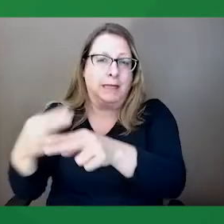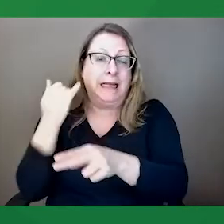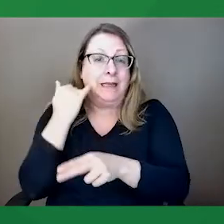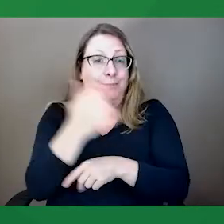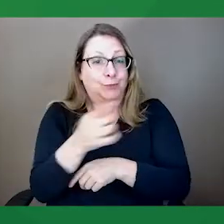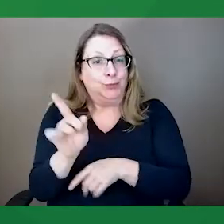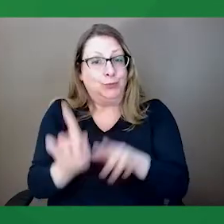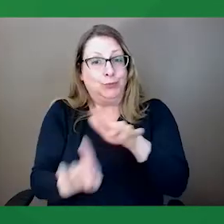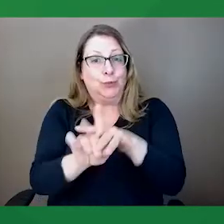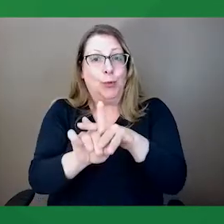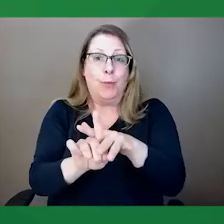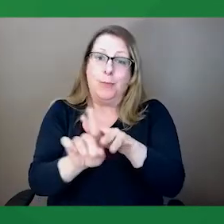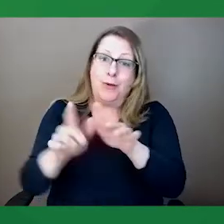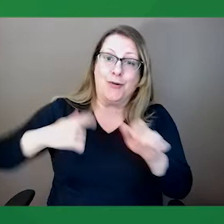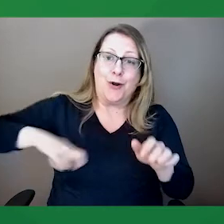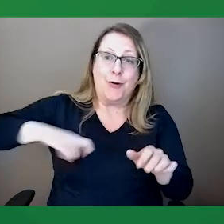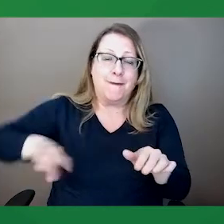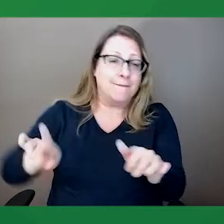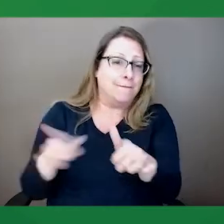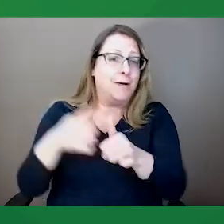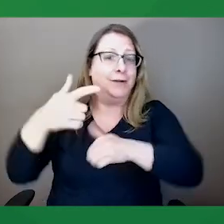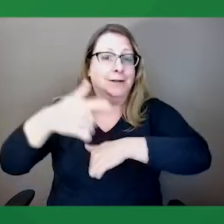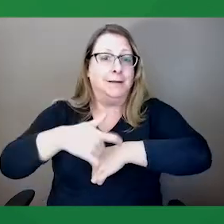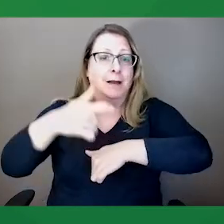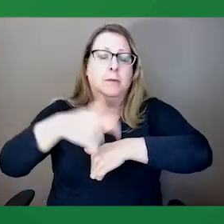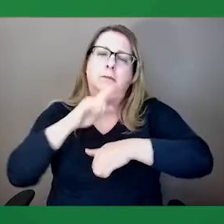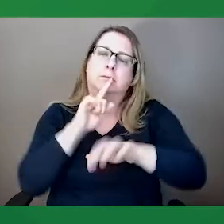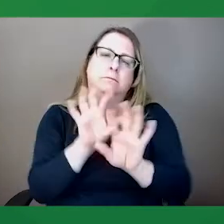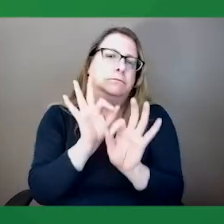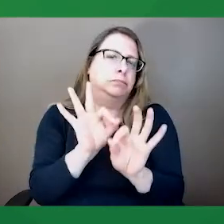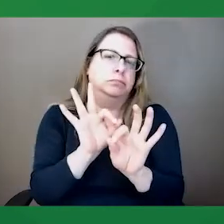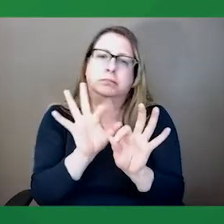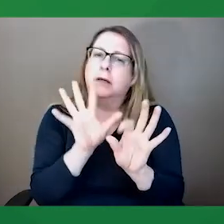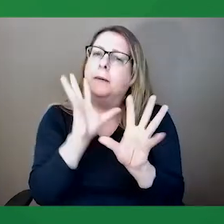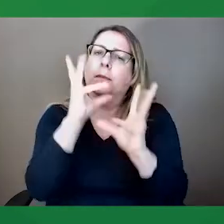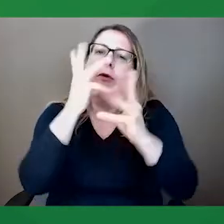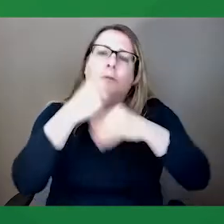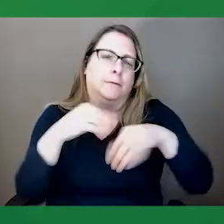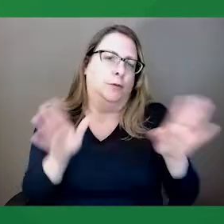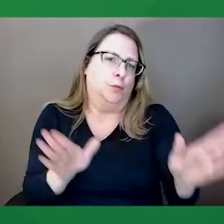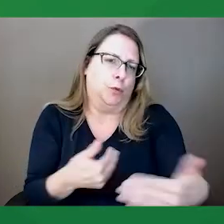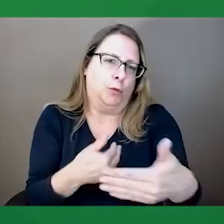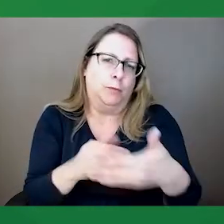for the first time here in this conference, you are in the perfect room right now.